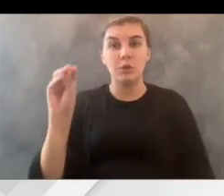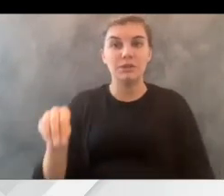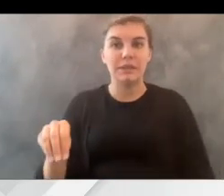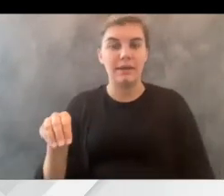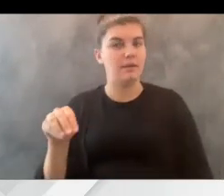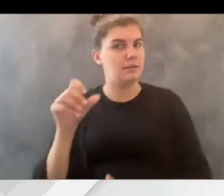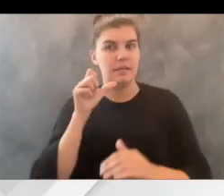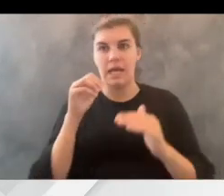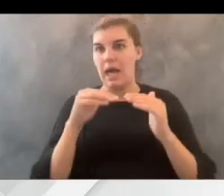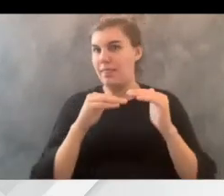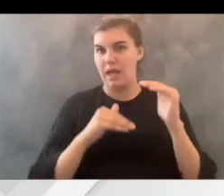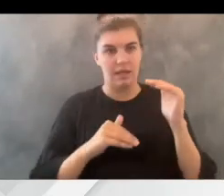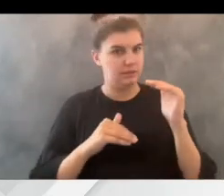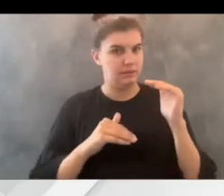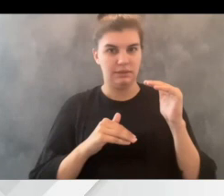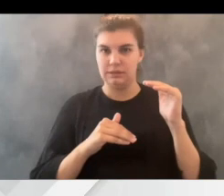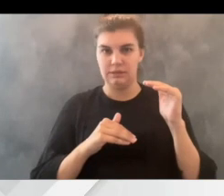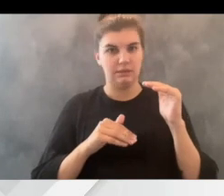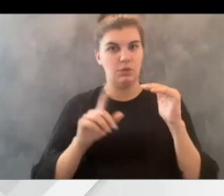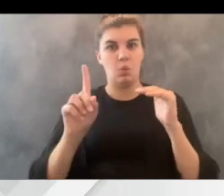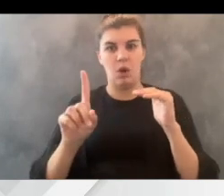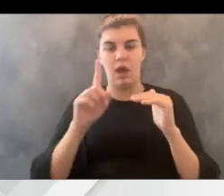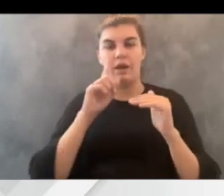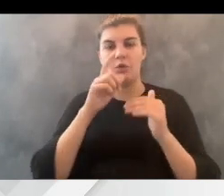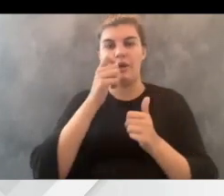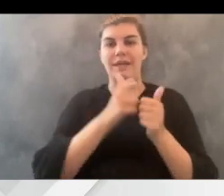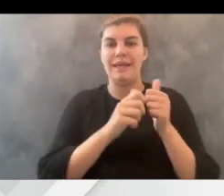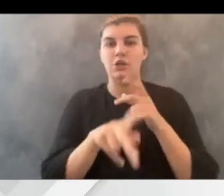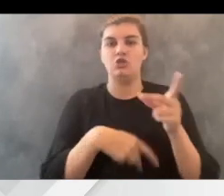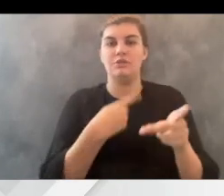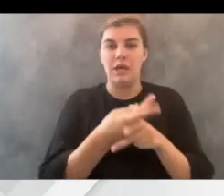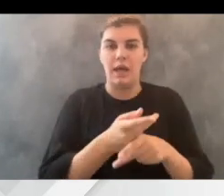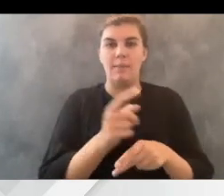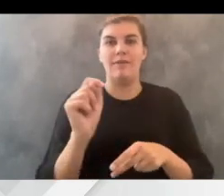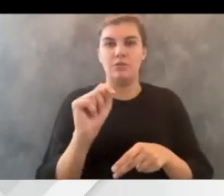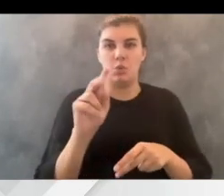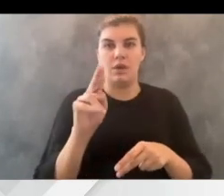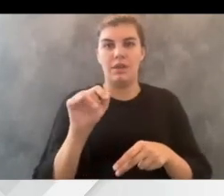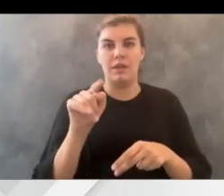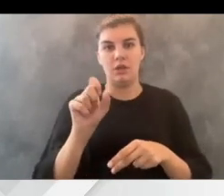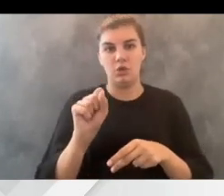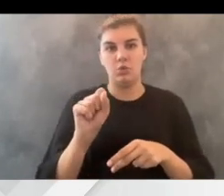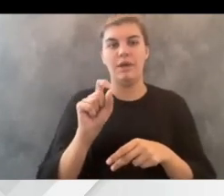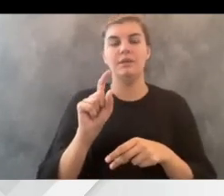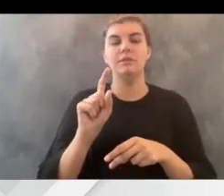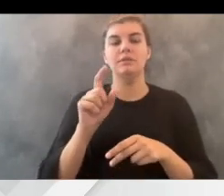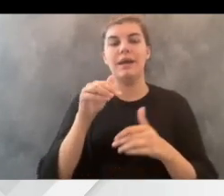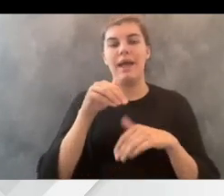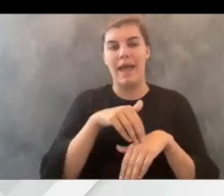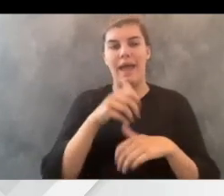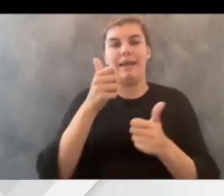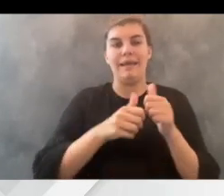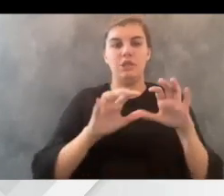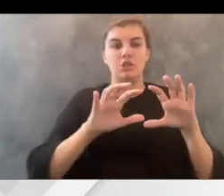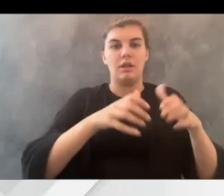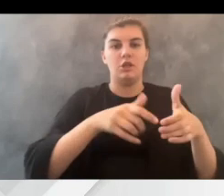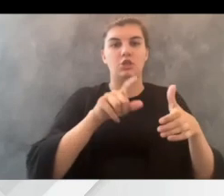but no fewer than one of each type of the toilet units at each cluster, must comply with section